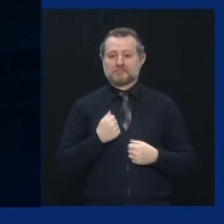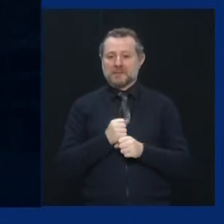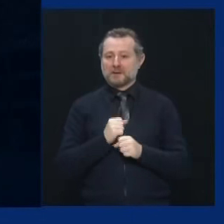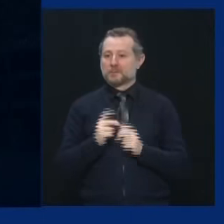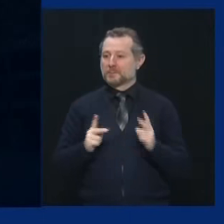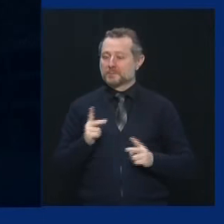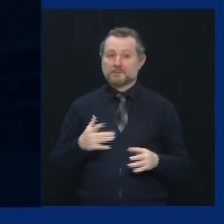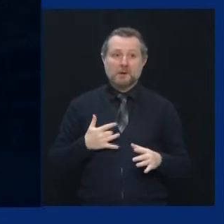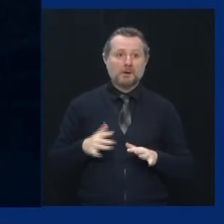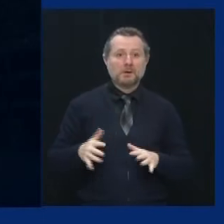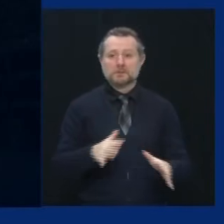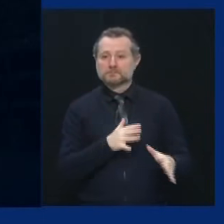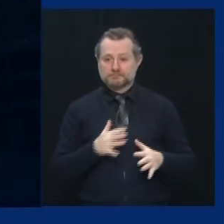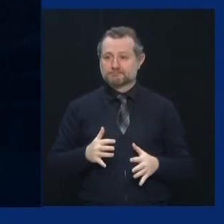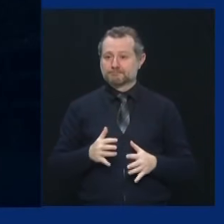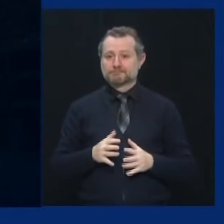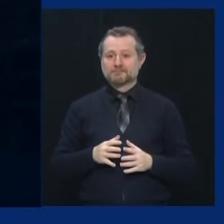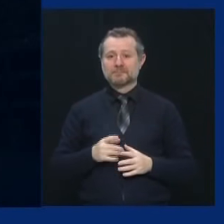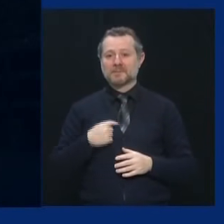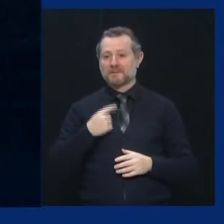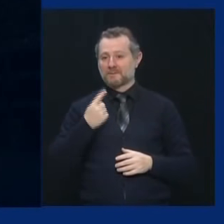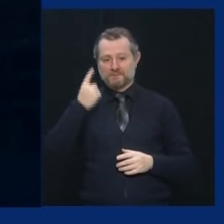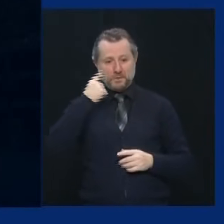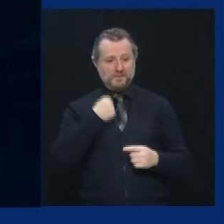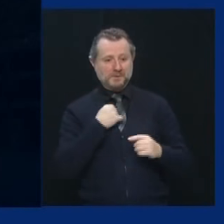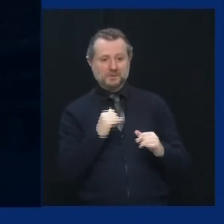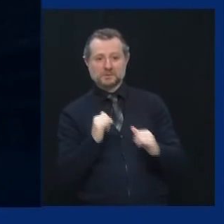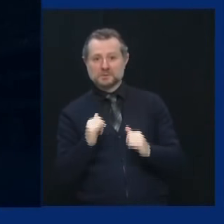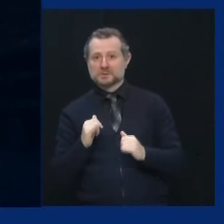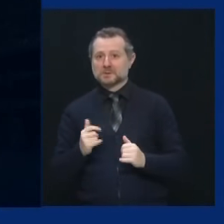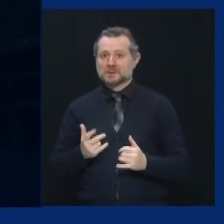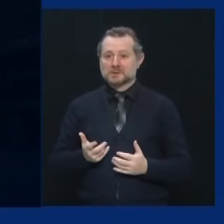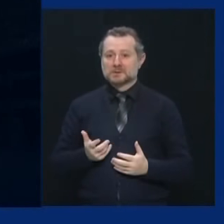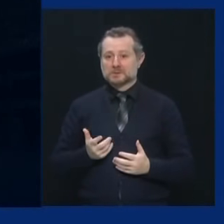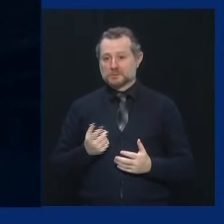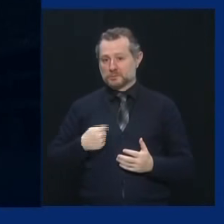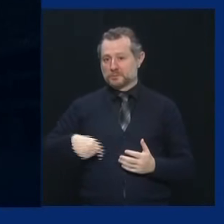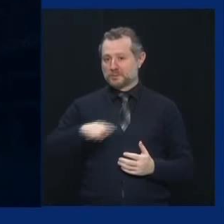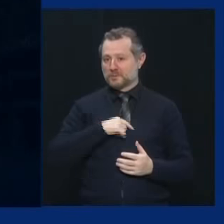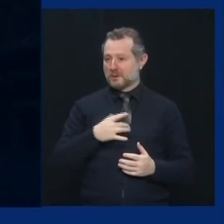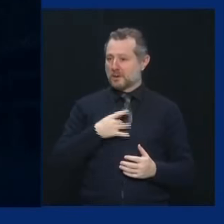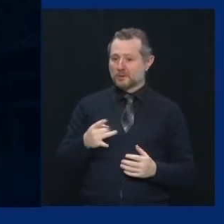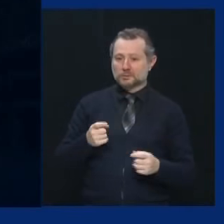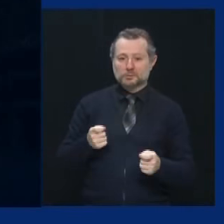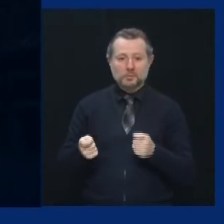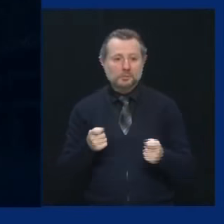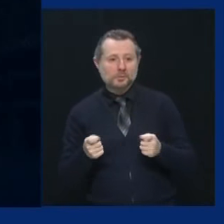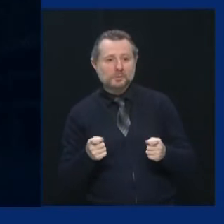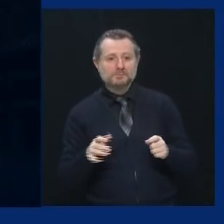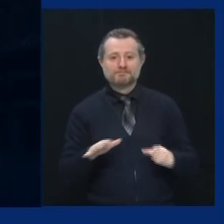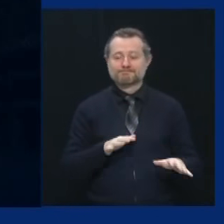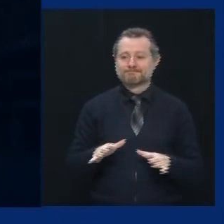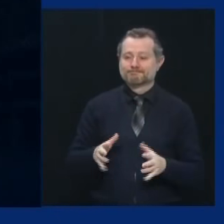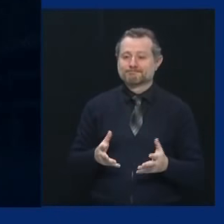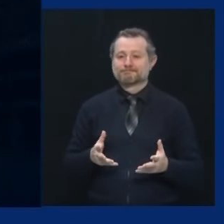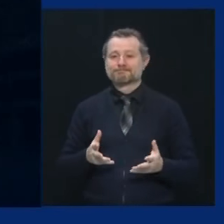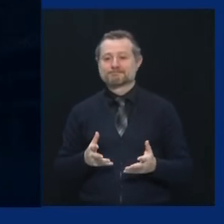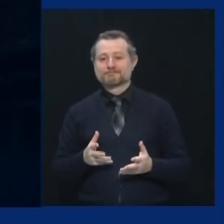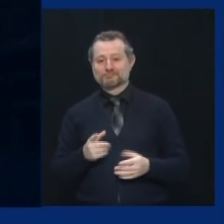DON'T SCHEDULE BEYOND THE 15% INCREASE BUT SCHEDULE FOR YOUR